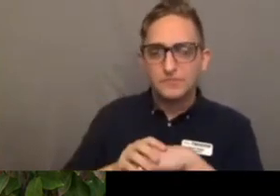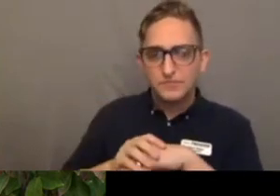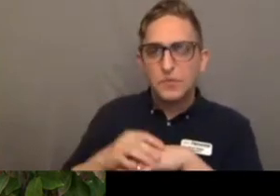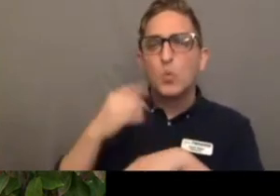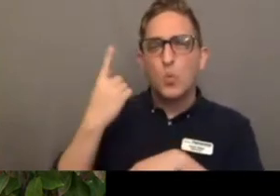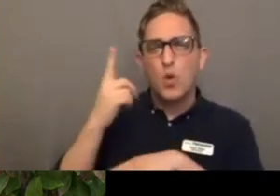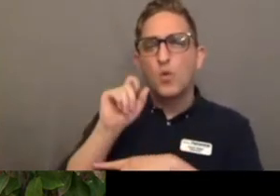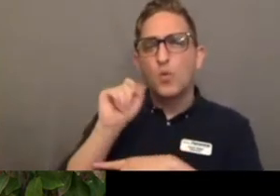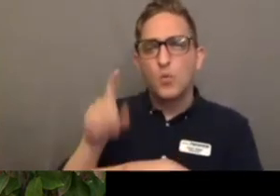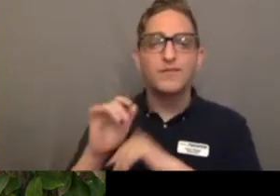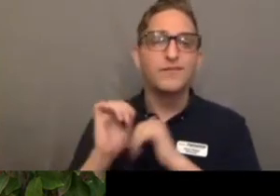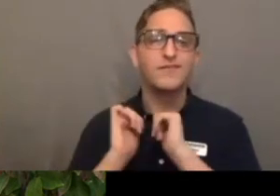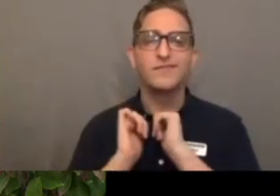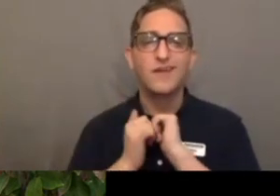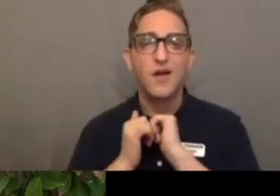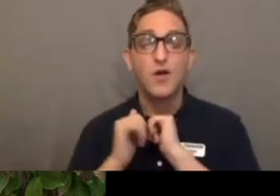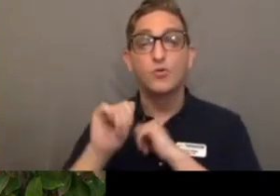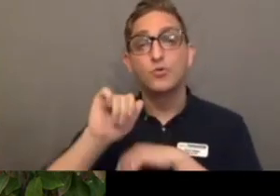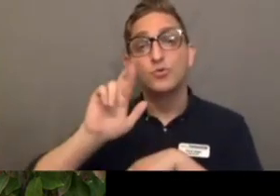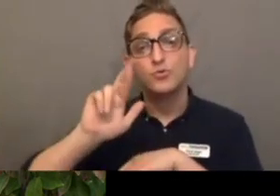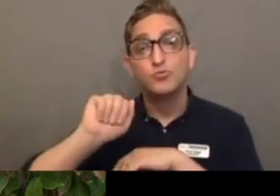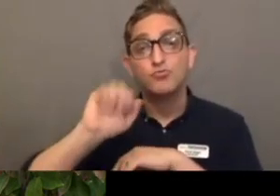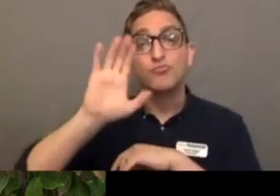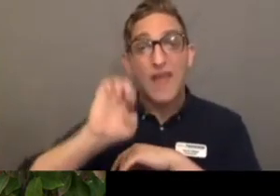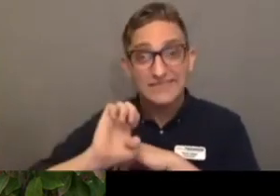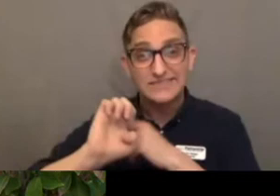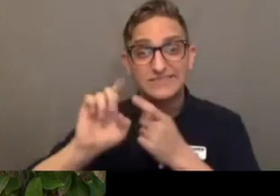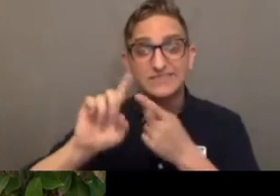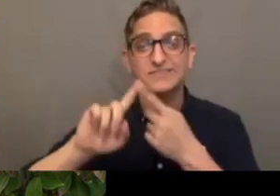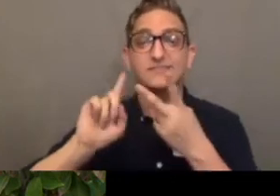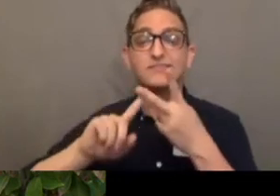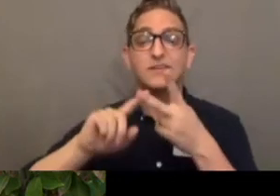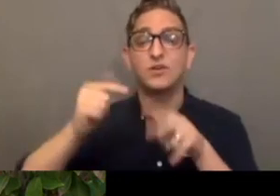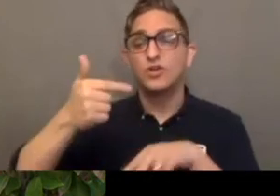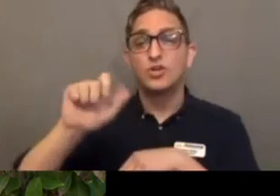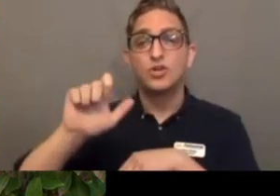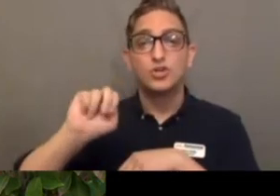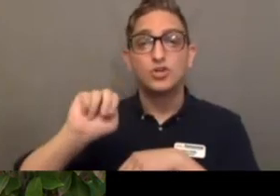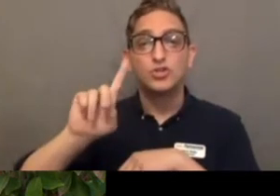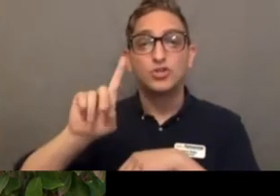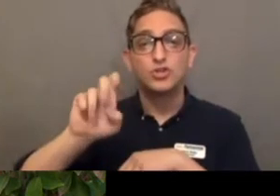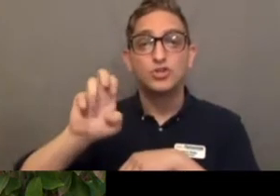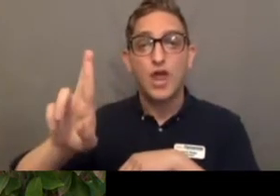how does race and gender bias play into how we should think about universal design?